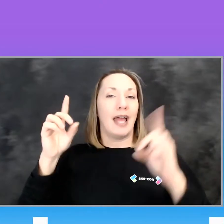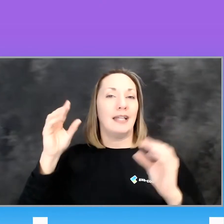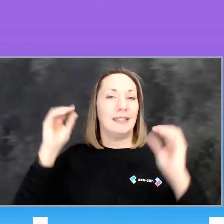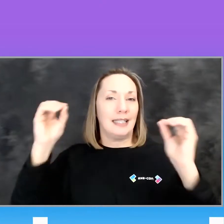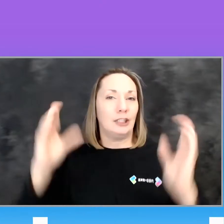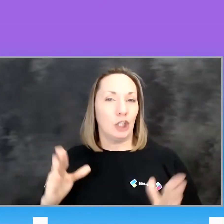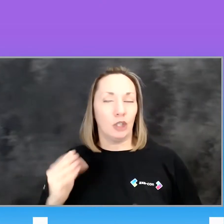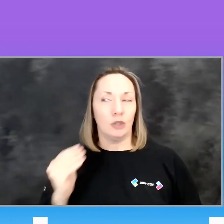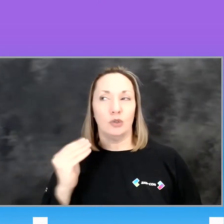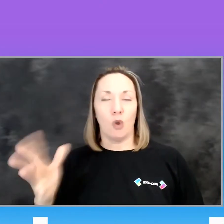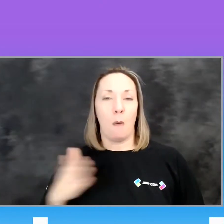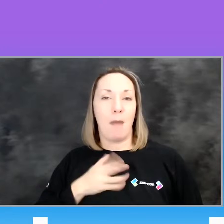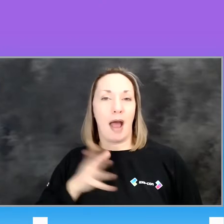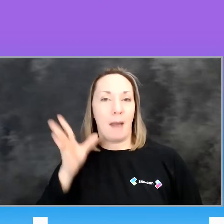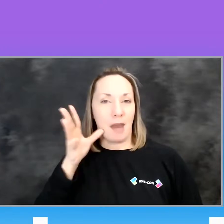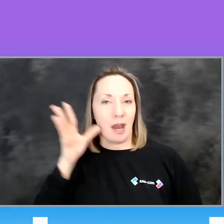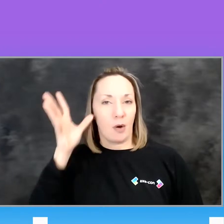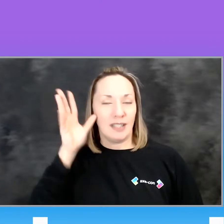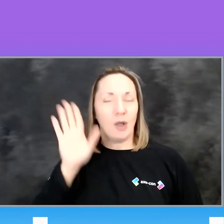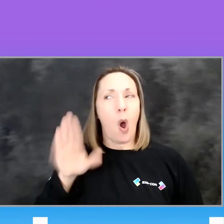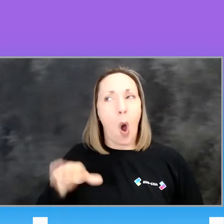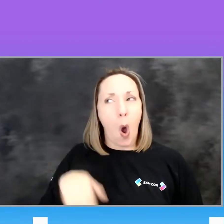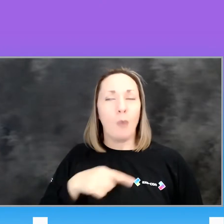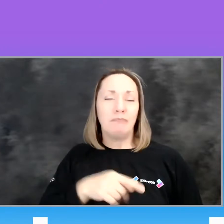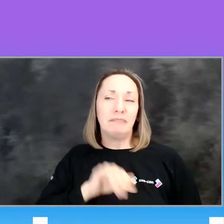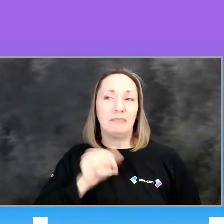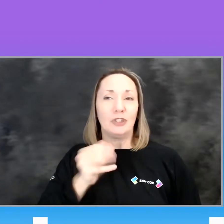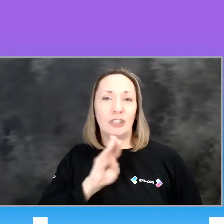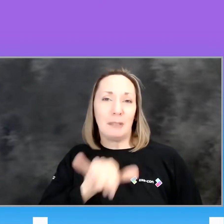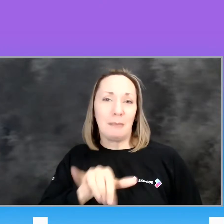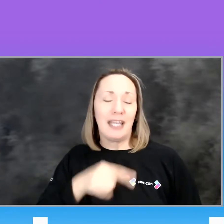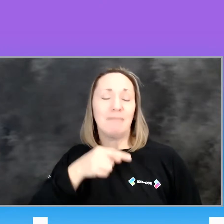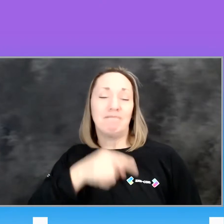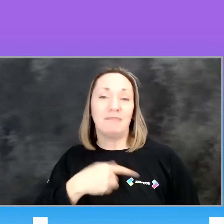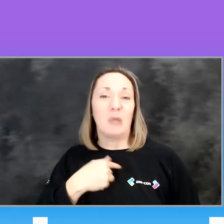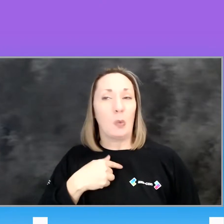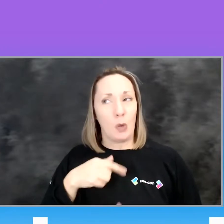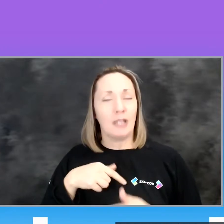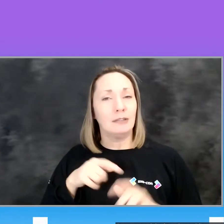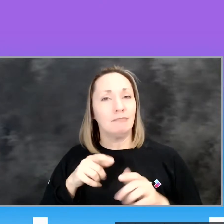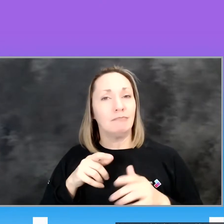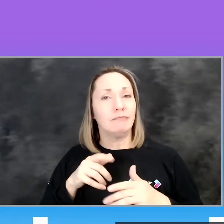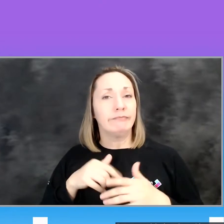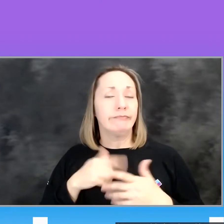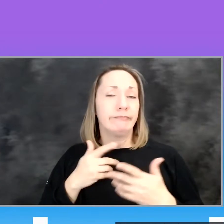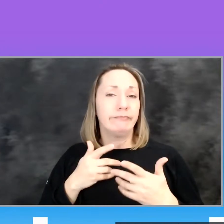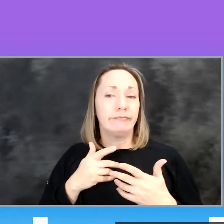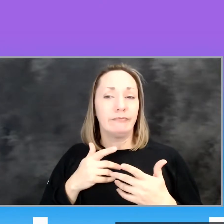said to my parents that, you know, little Jimmy here was